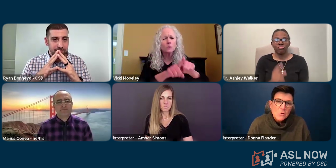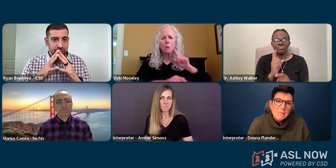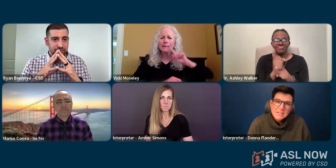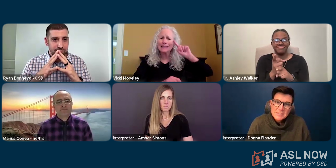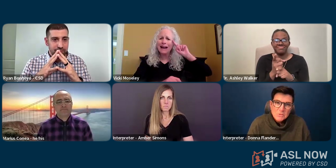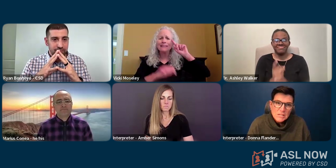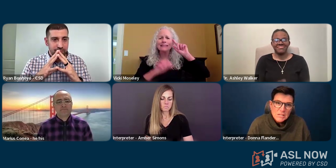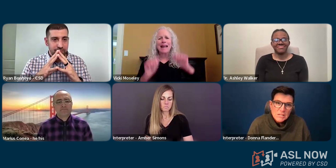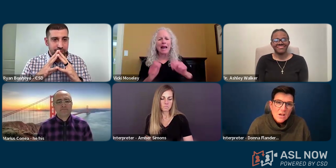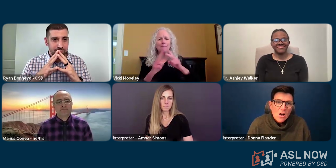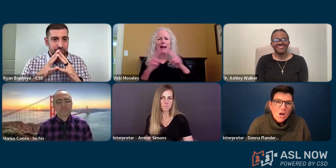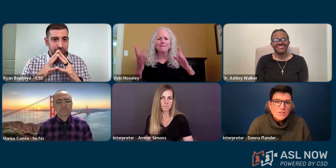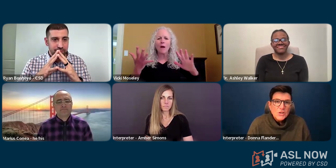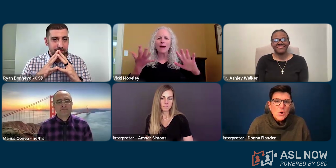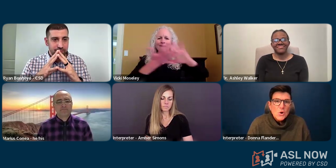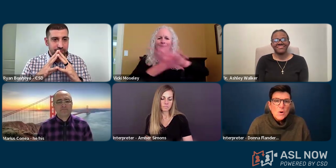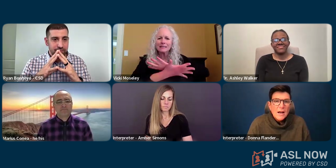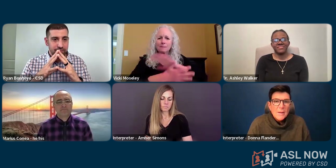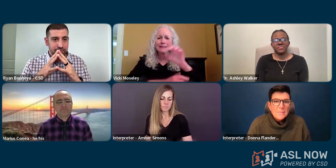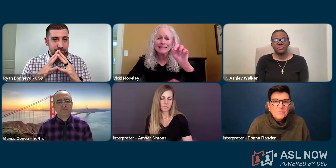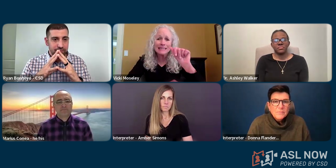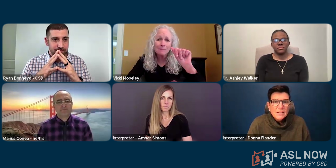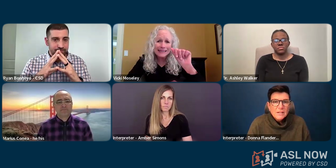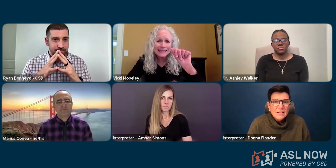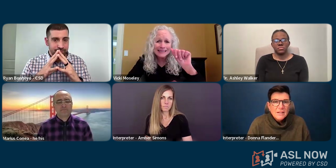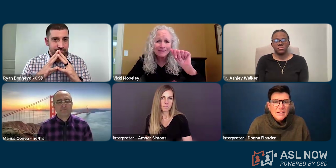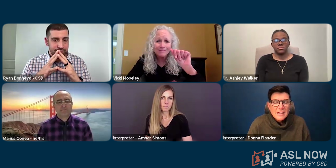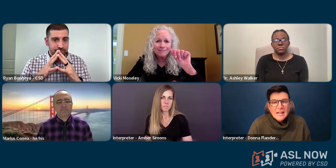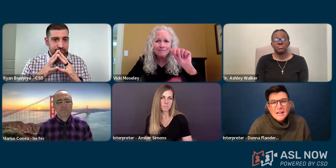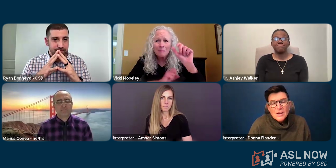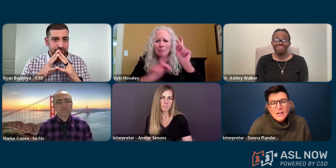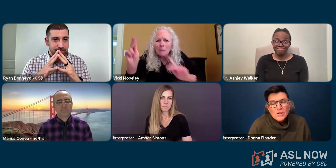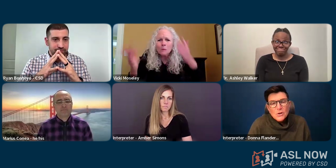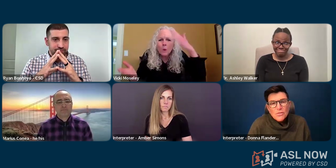Please don't make assumptions. Also,